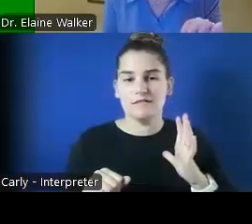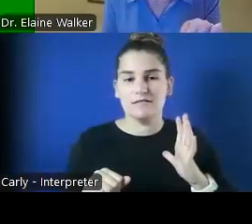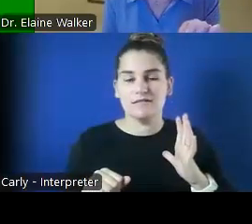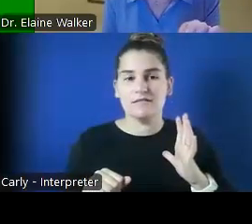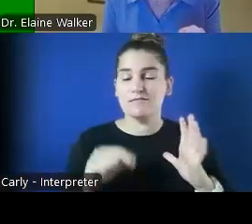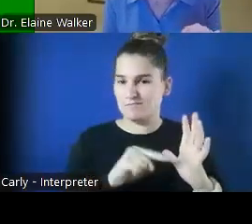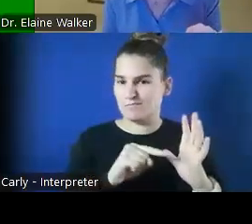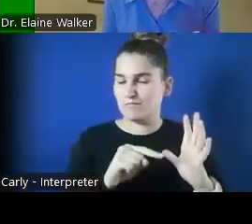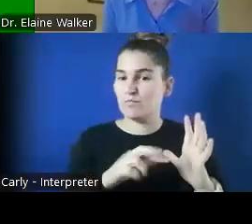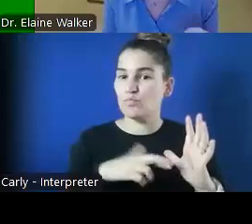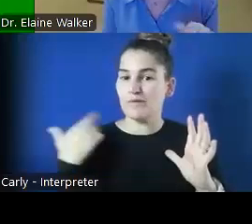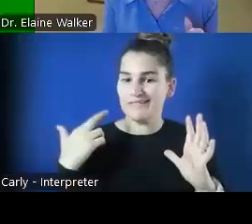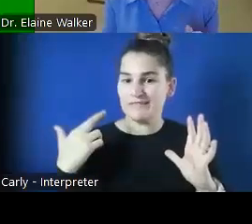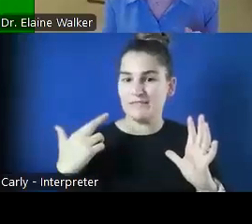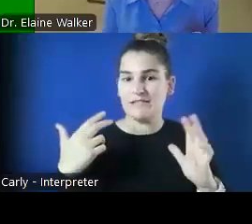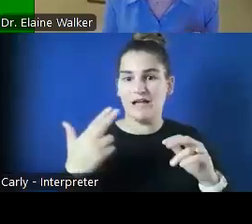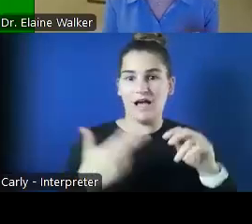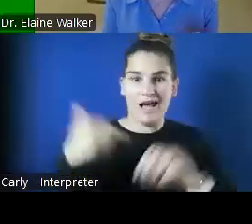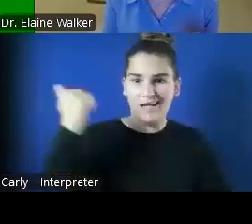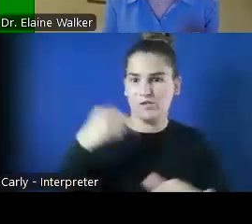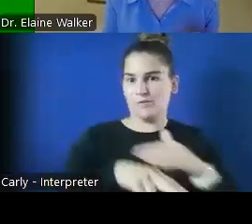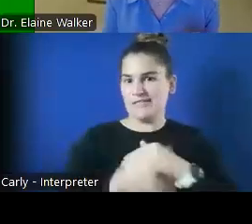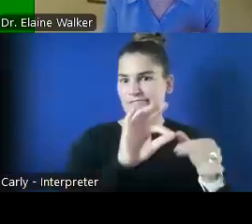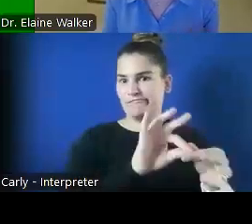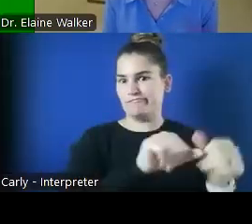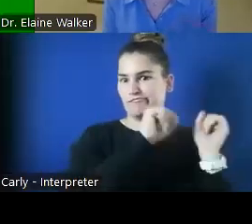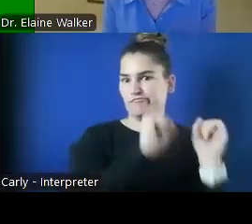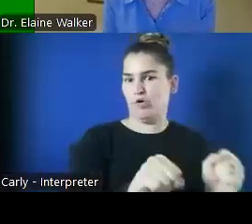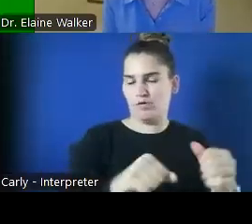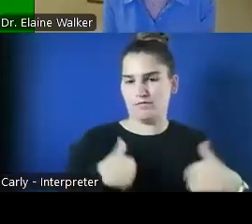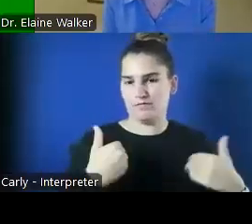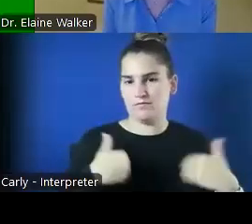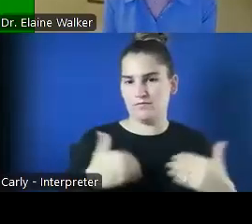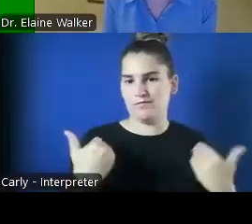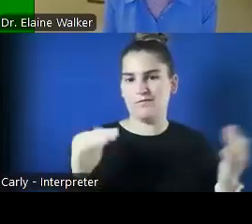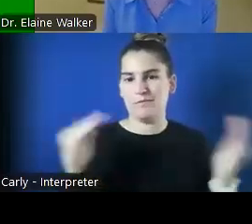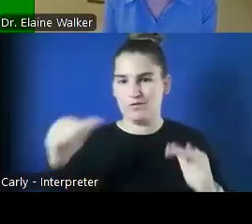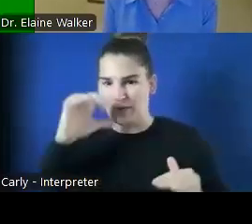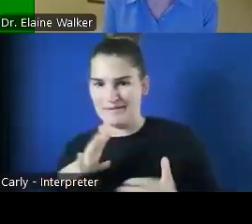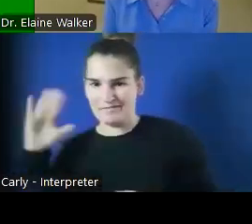RIS scores with greater predictive power to adolescent so using the same polyenic risk